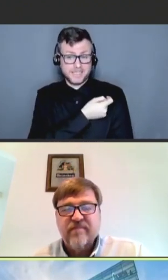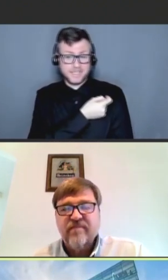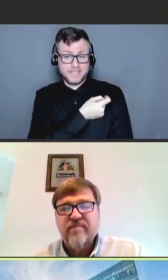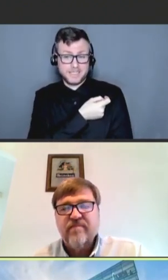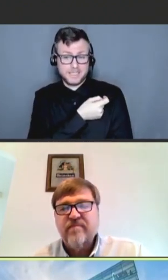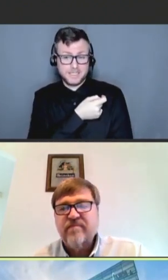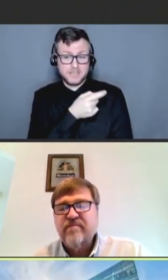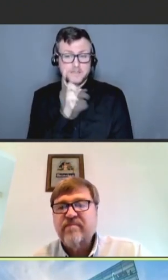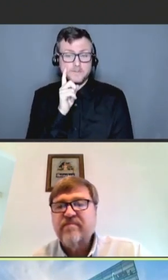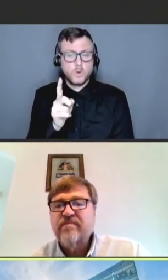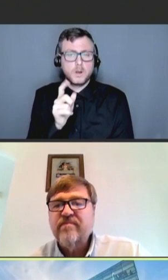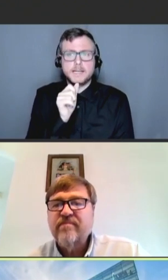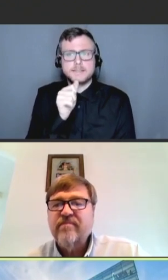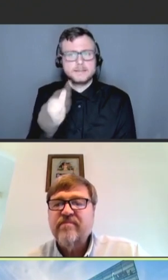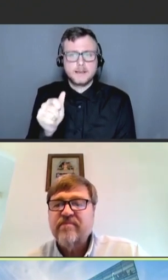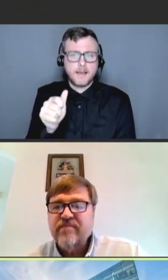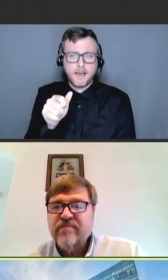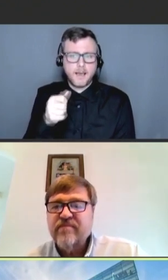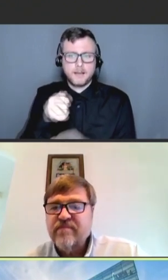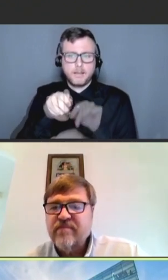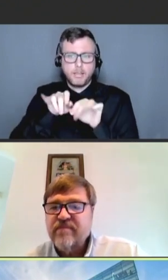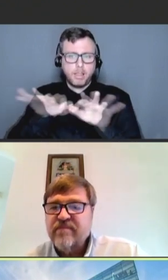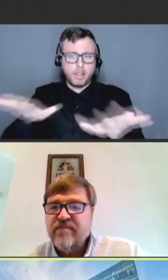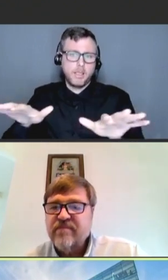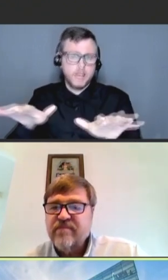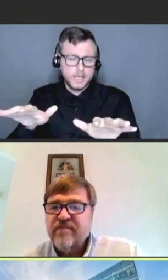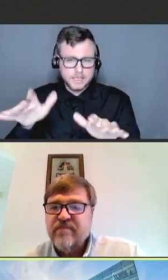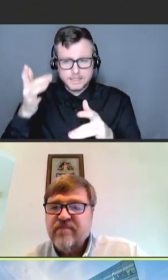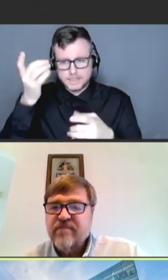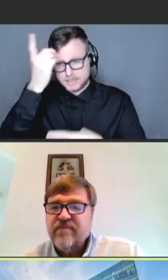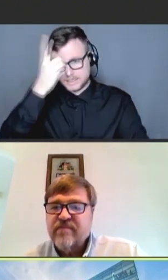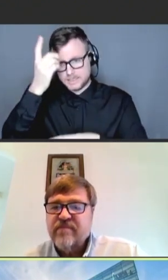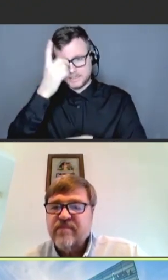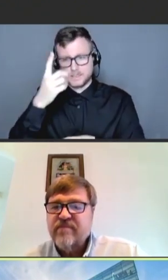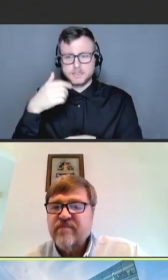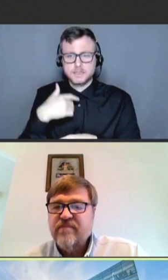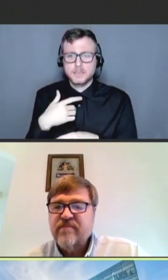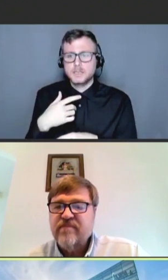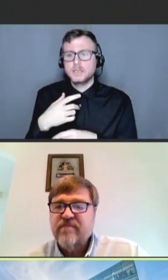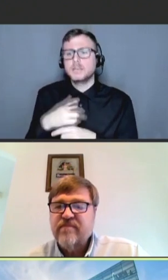disease would be part of this report, but we backed away from that. I wanted to share that with